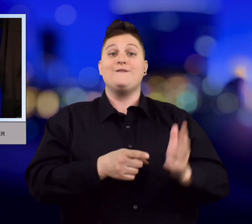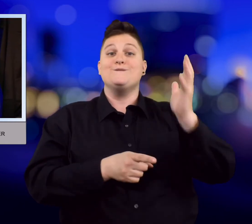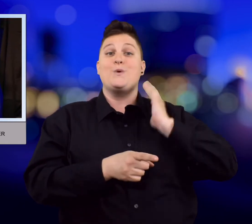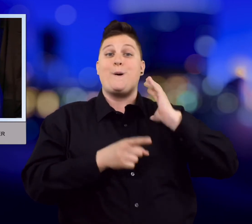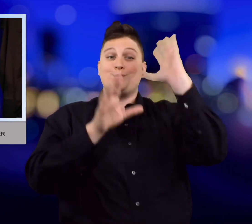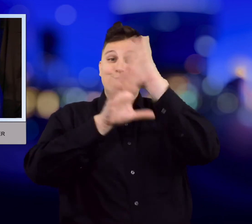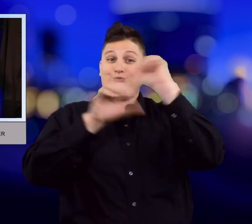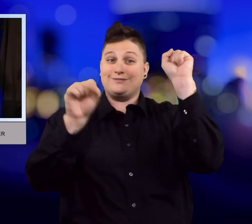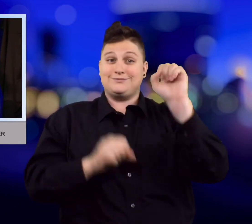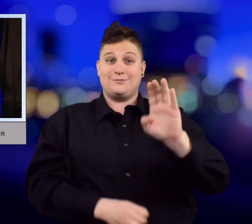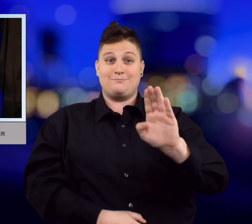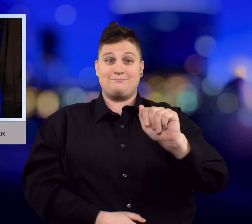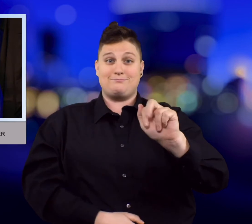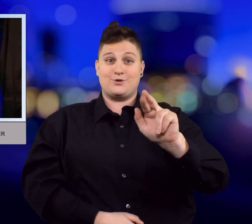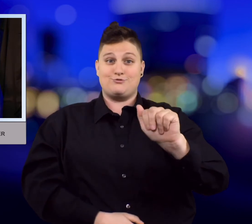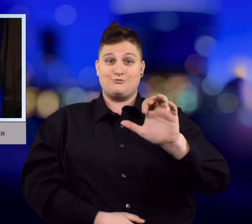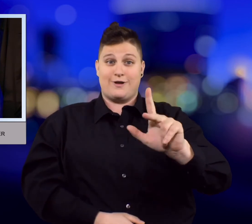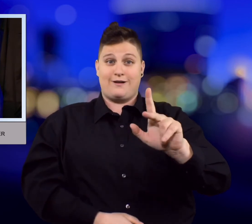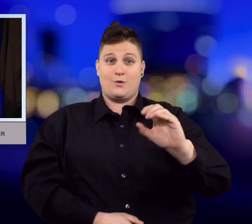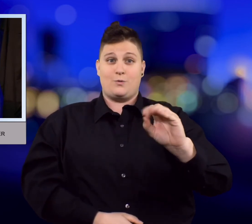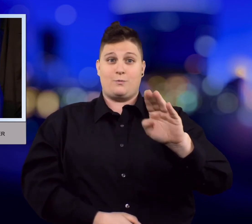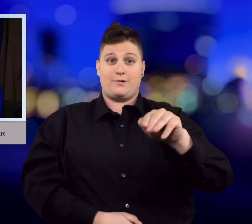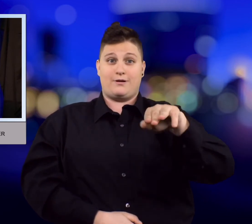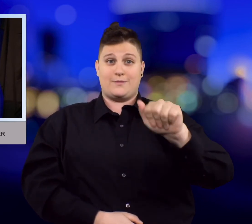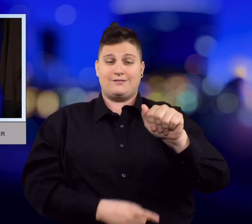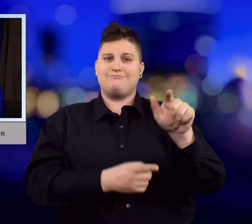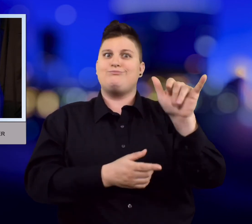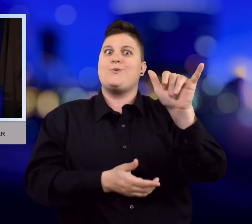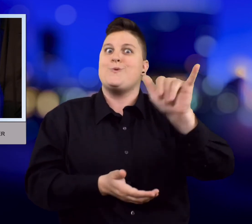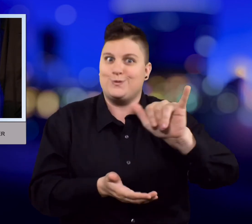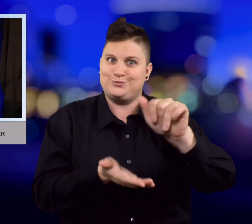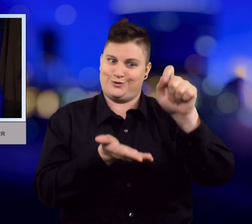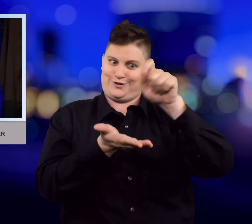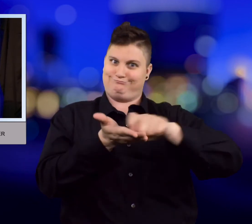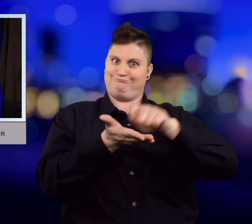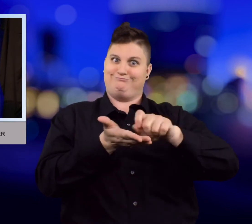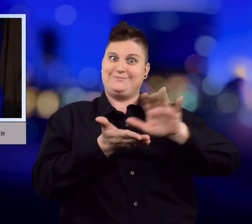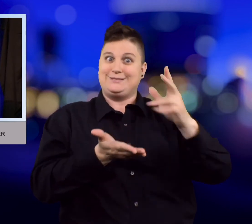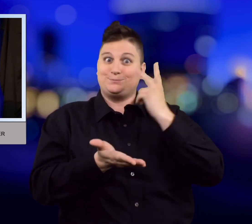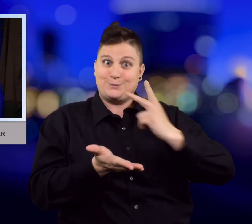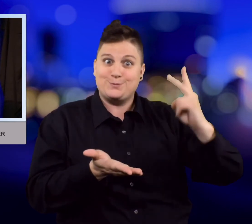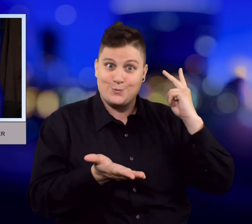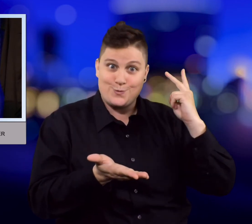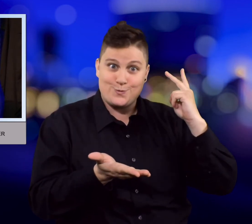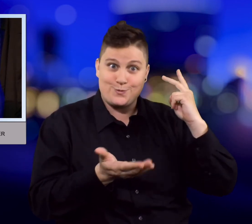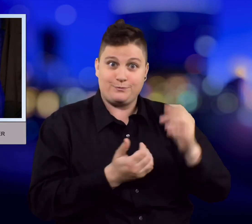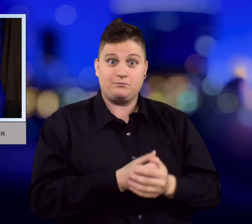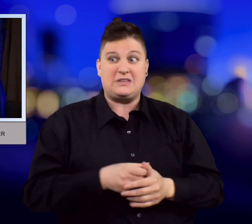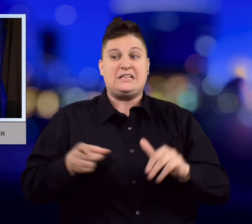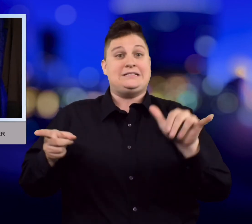Former president Barack Obama is also penning his memoir.